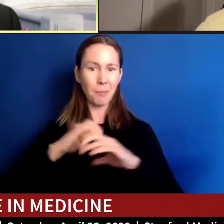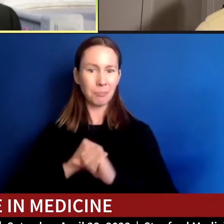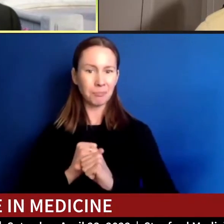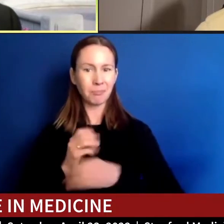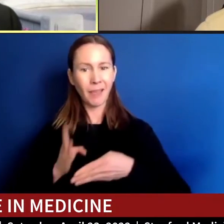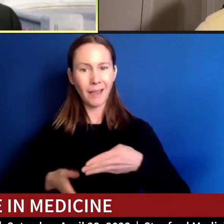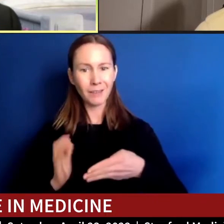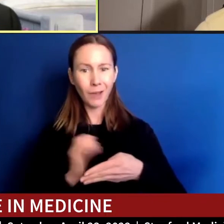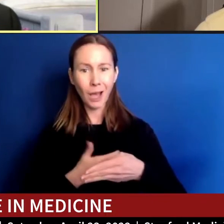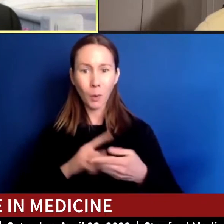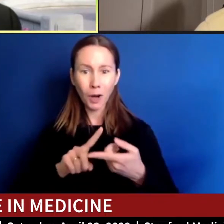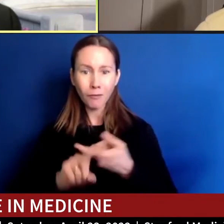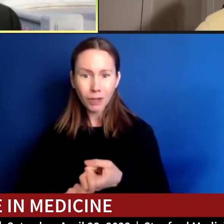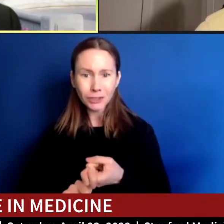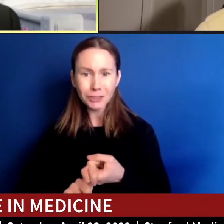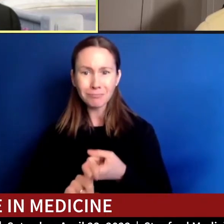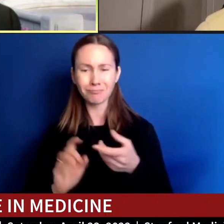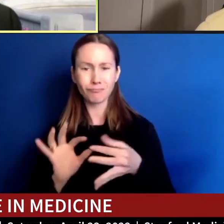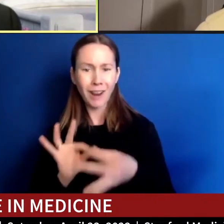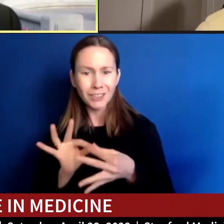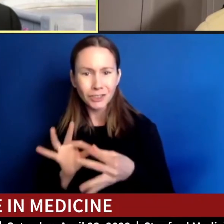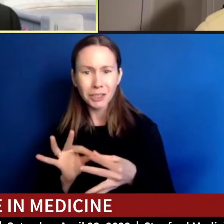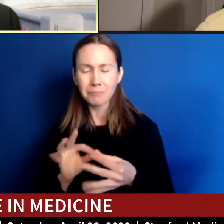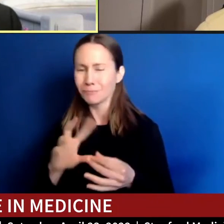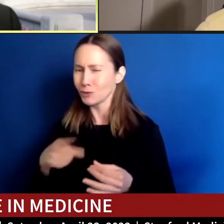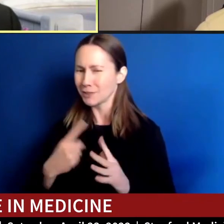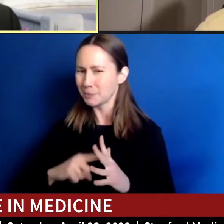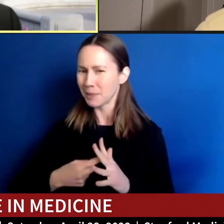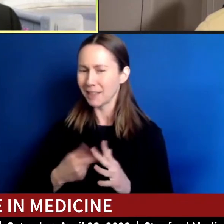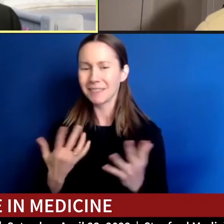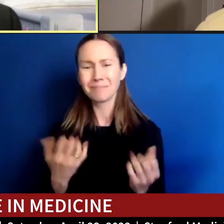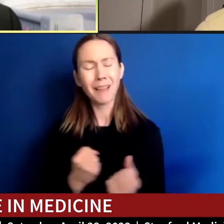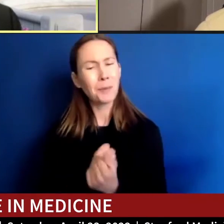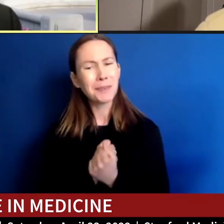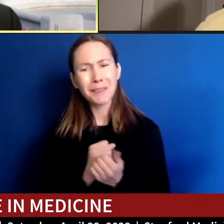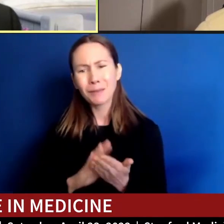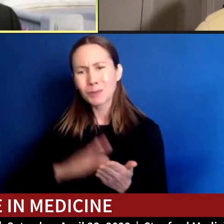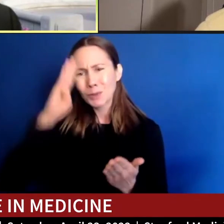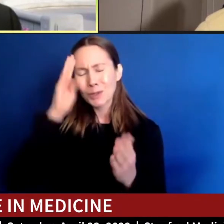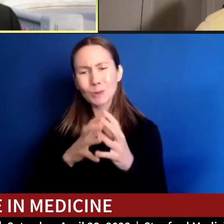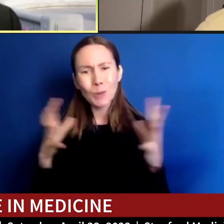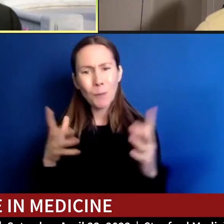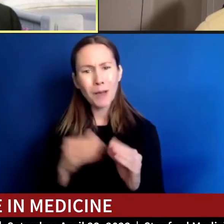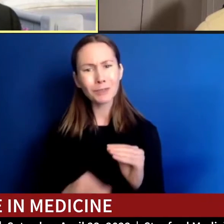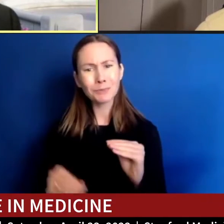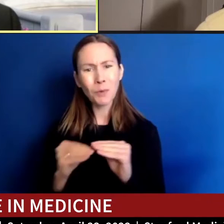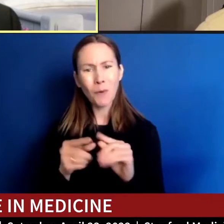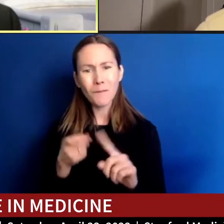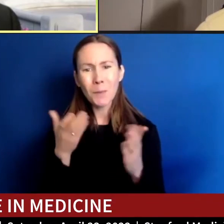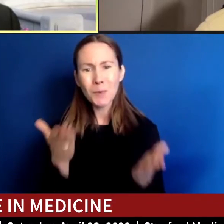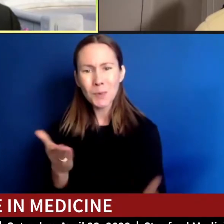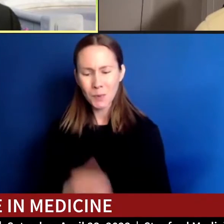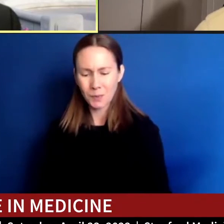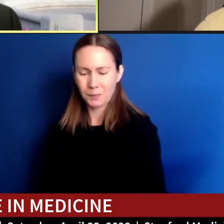but only the beginning. I’d love to learn so much more from you. We are attacking this at